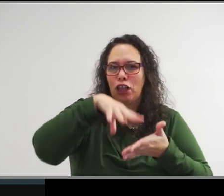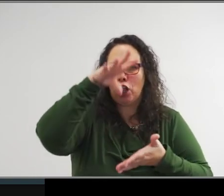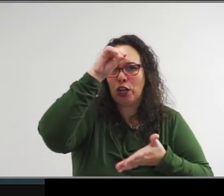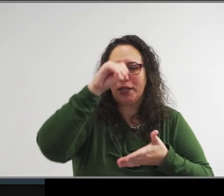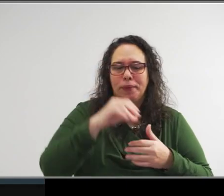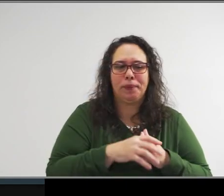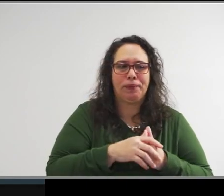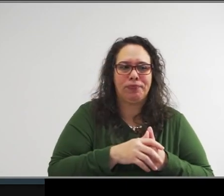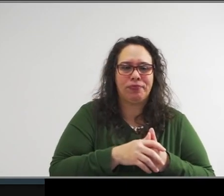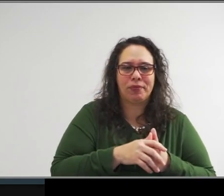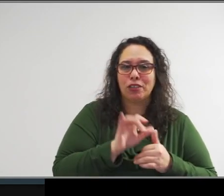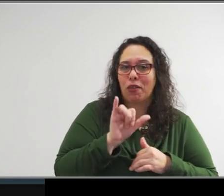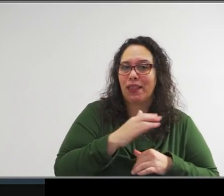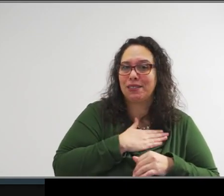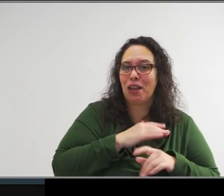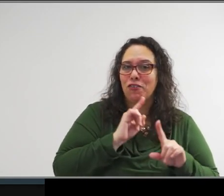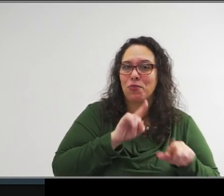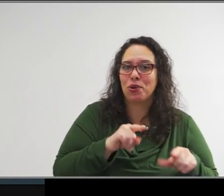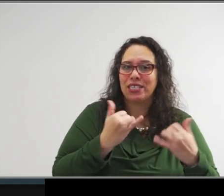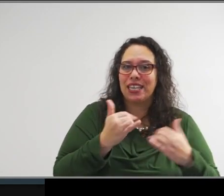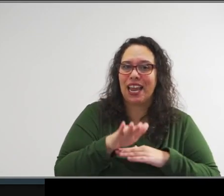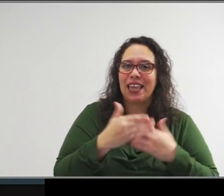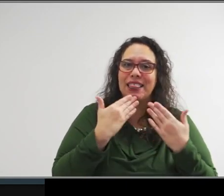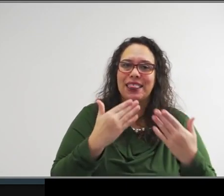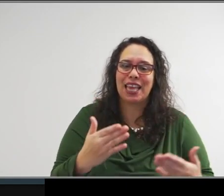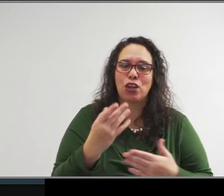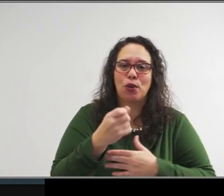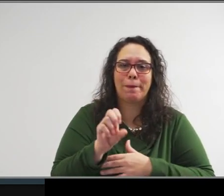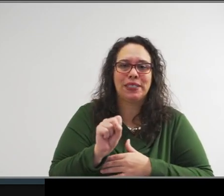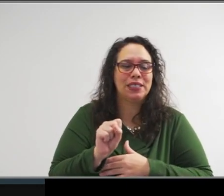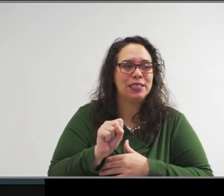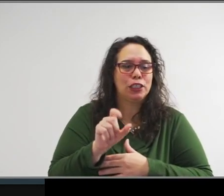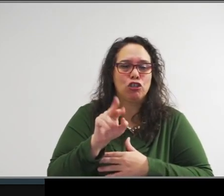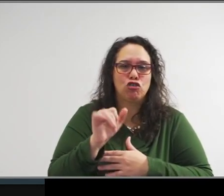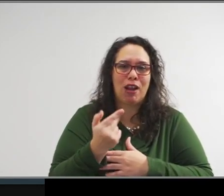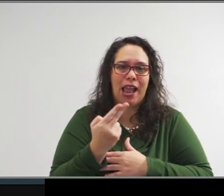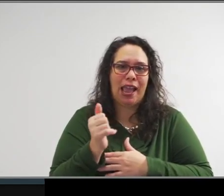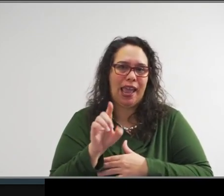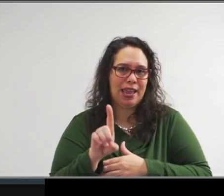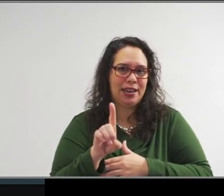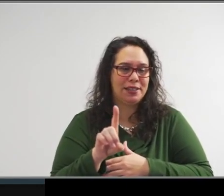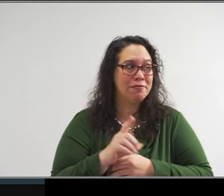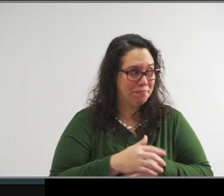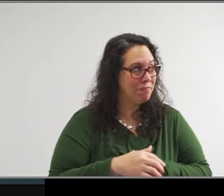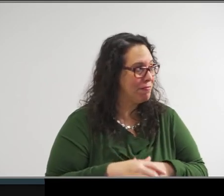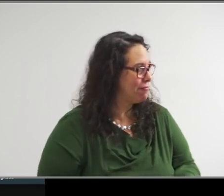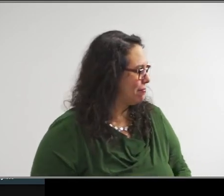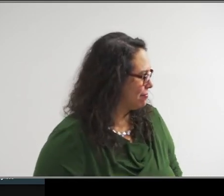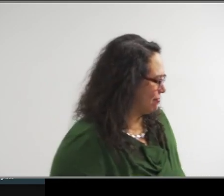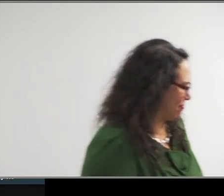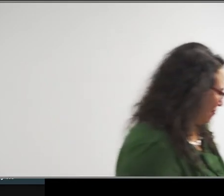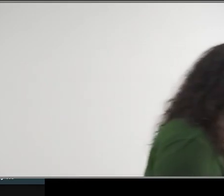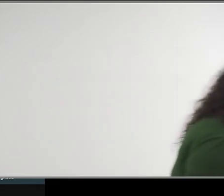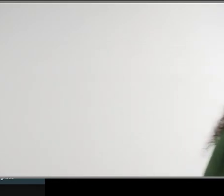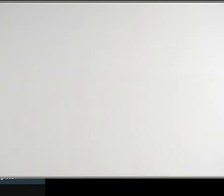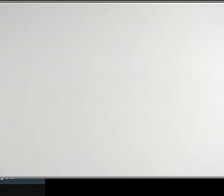And so that's my report tonight. Thank you Mrs. Craighead. Thank you. It is always so wonderful to hear